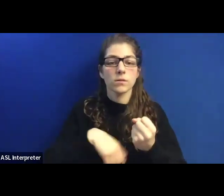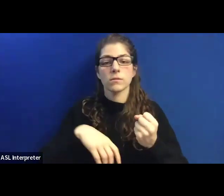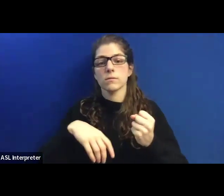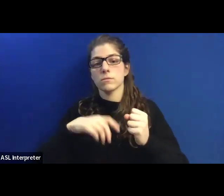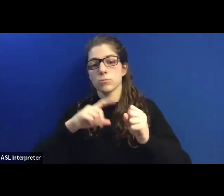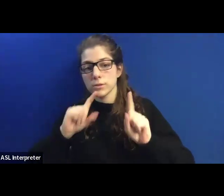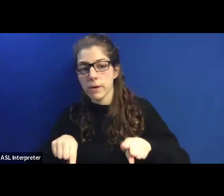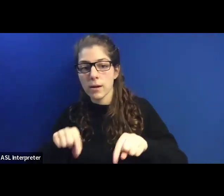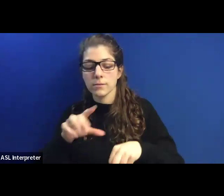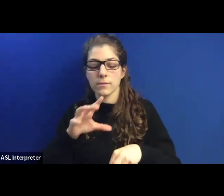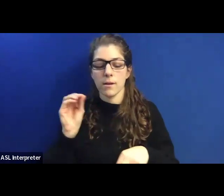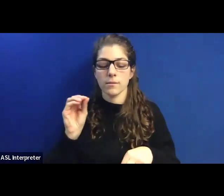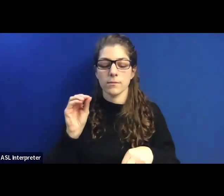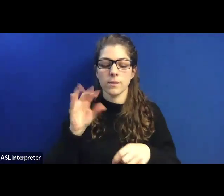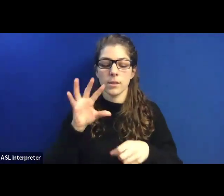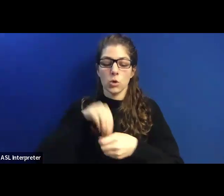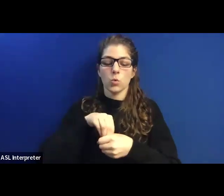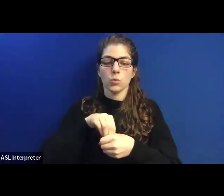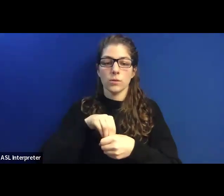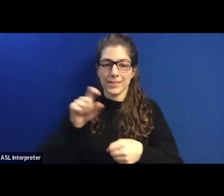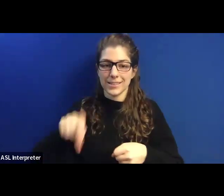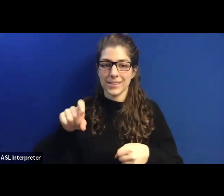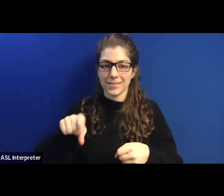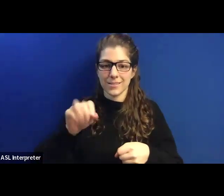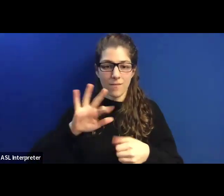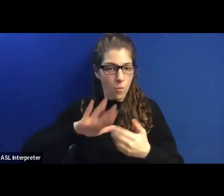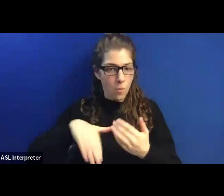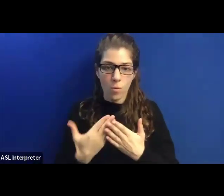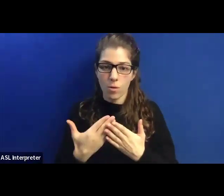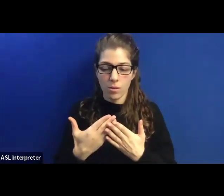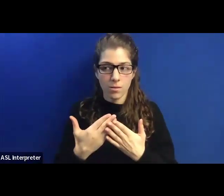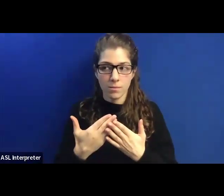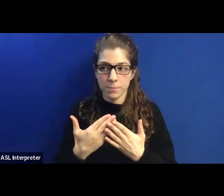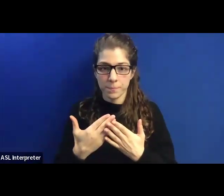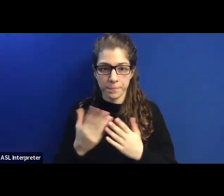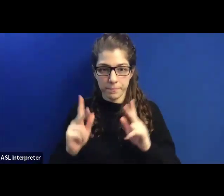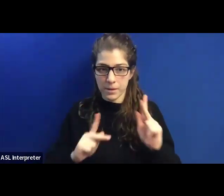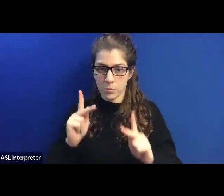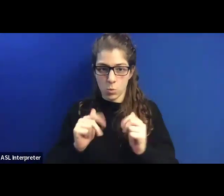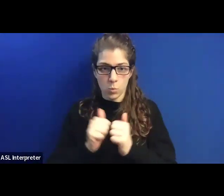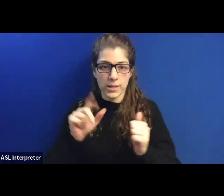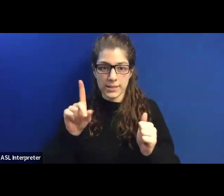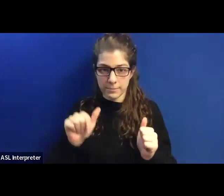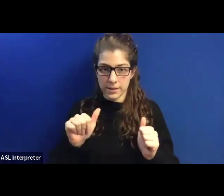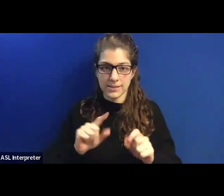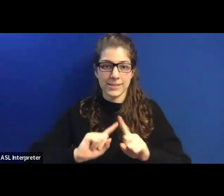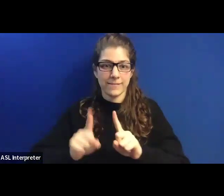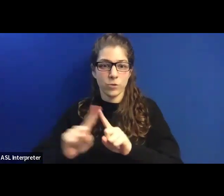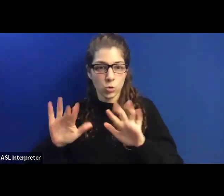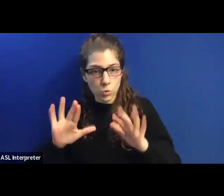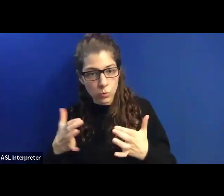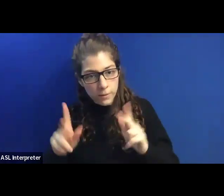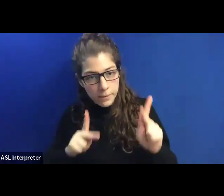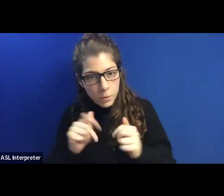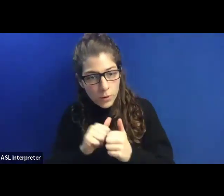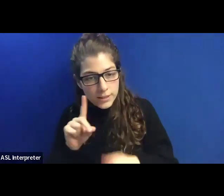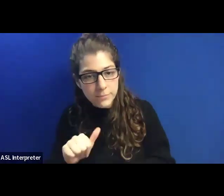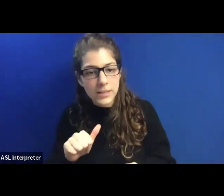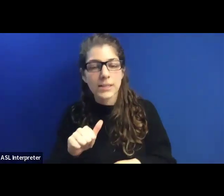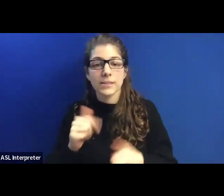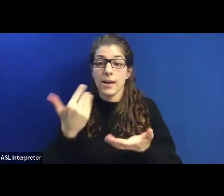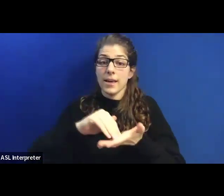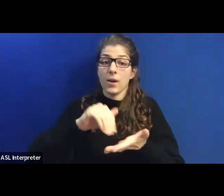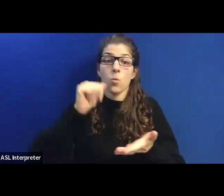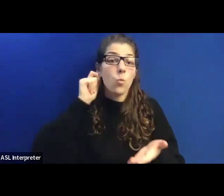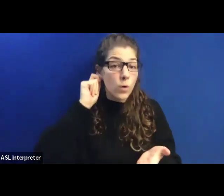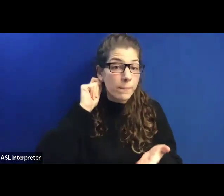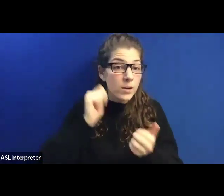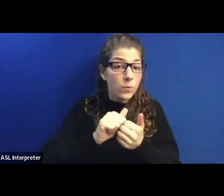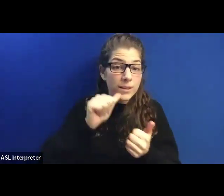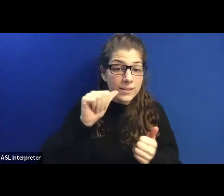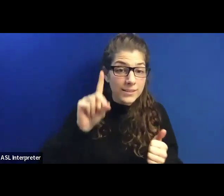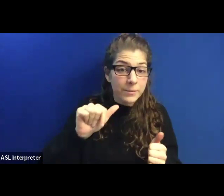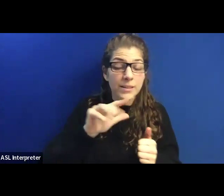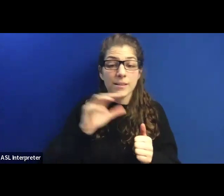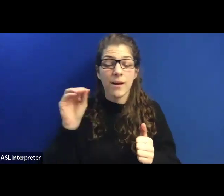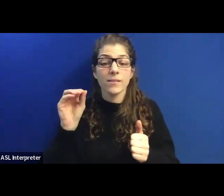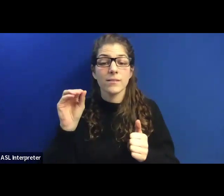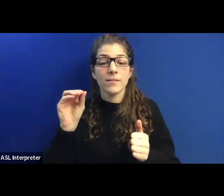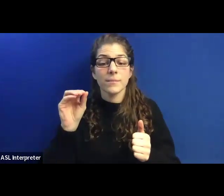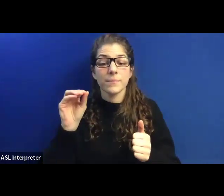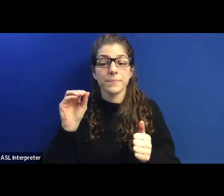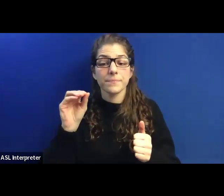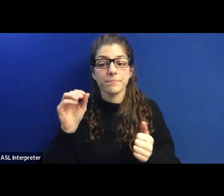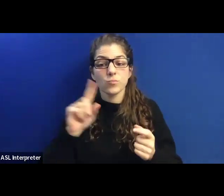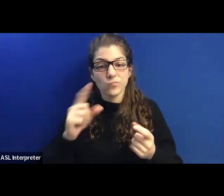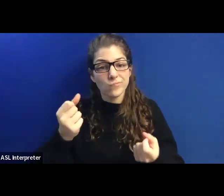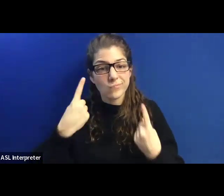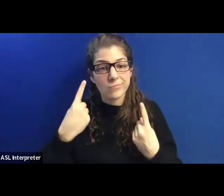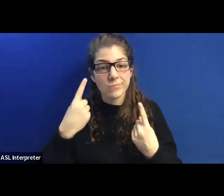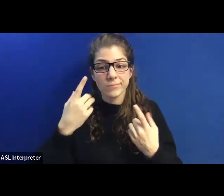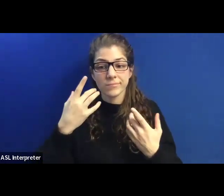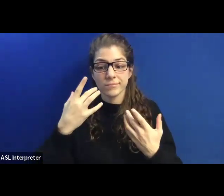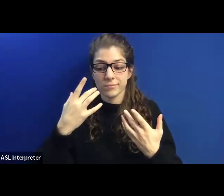And include needs of all people with disabilities, different groups of people with disabilities, and women with disabilities, and to understand what they are doing on the ground.